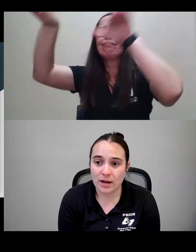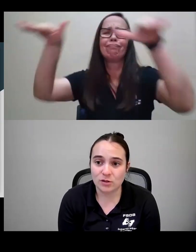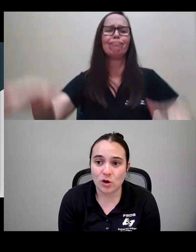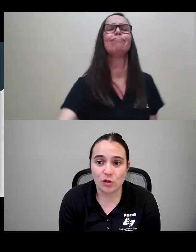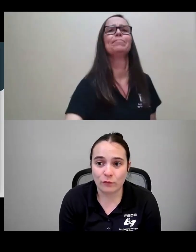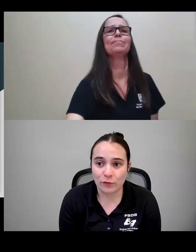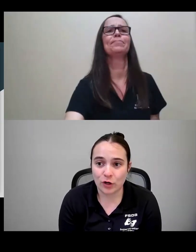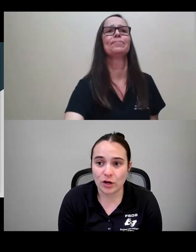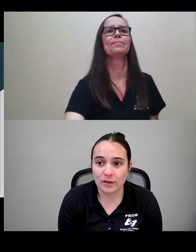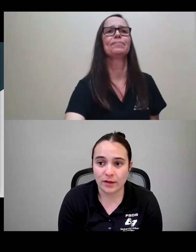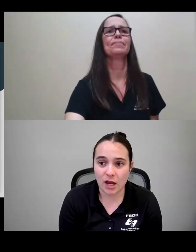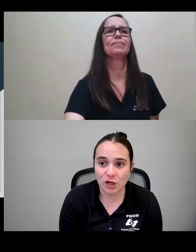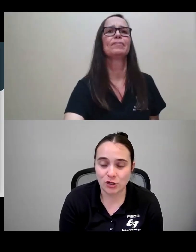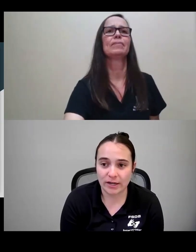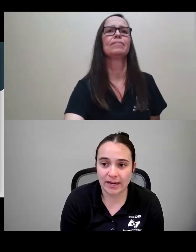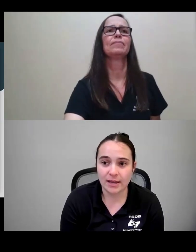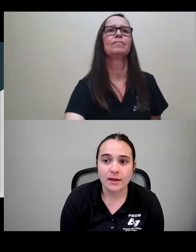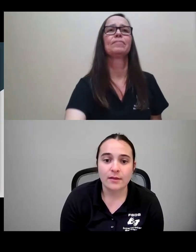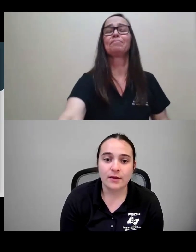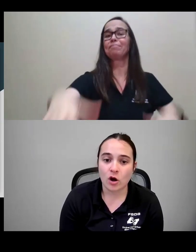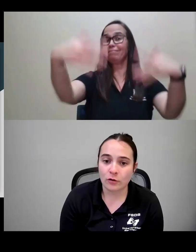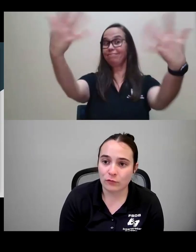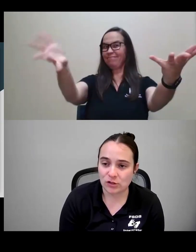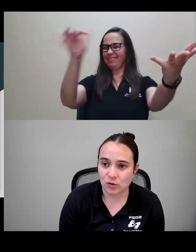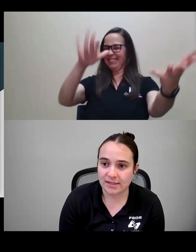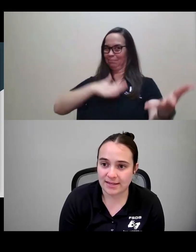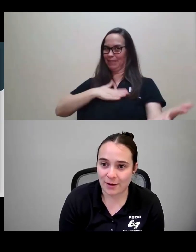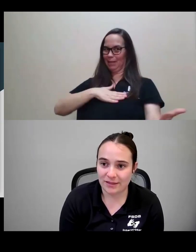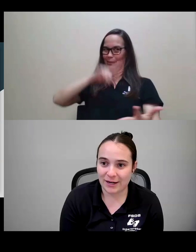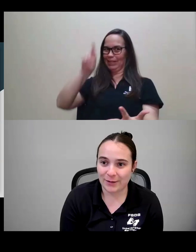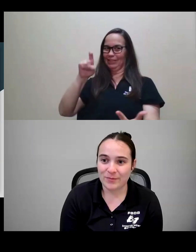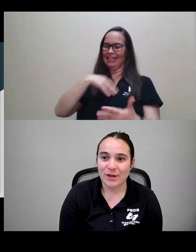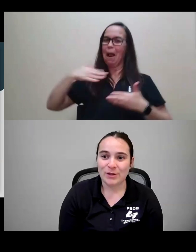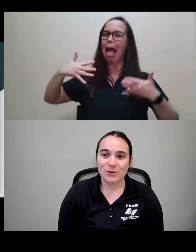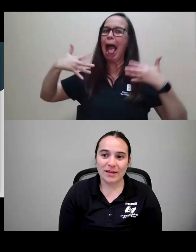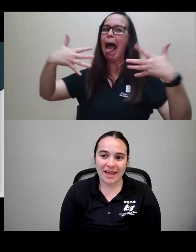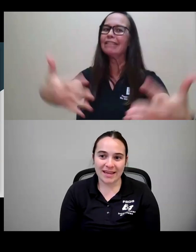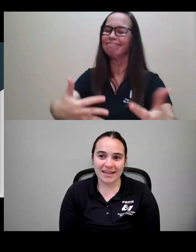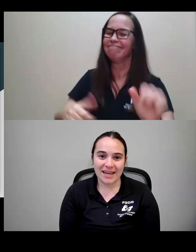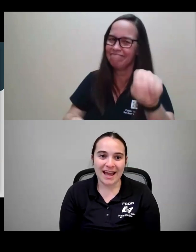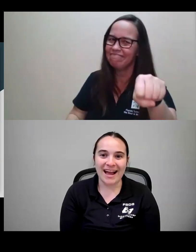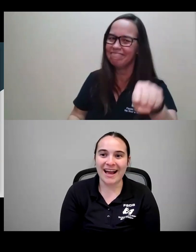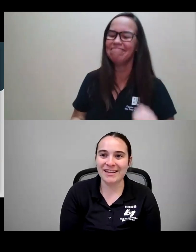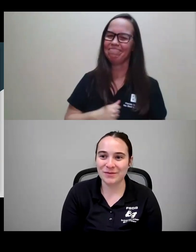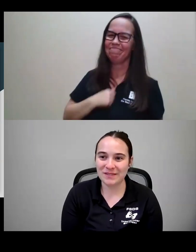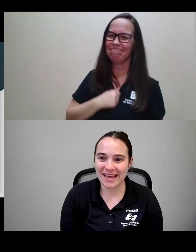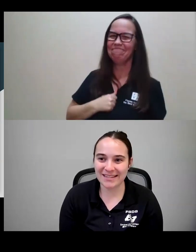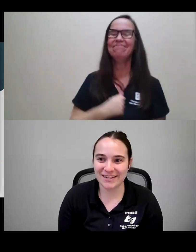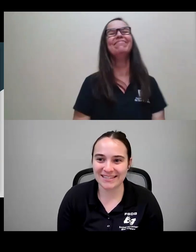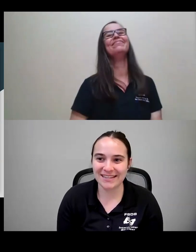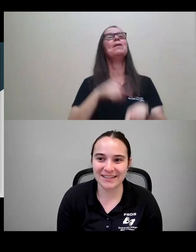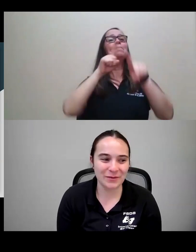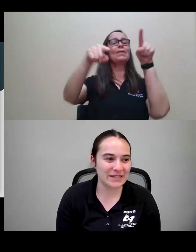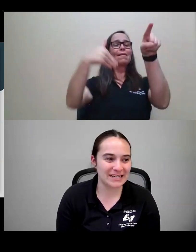programs all over the country. There are resources out there. So again, I jumped ahead just a little